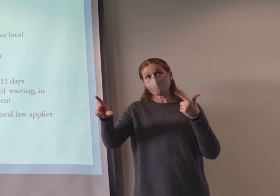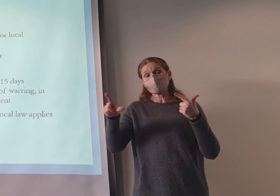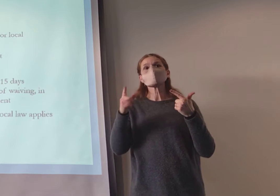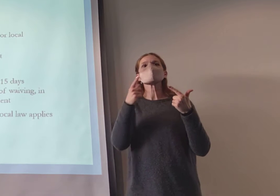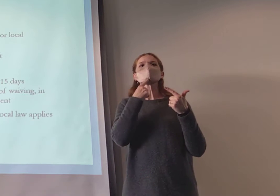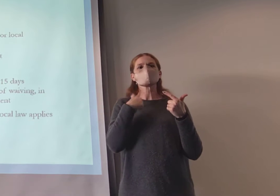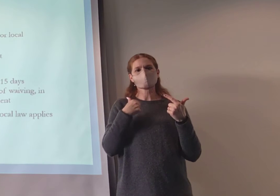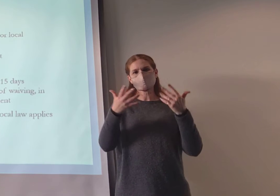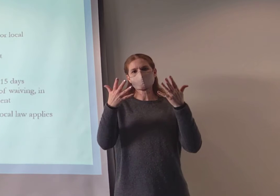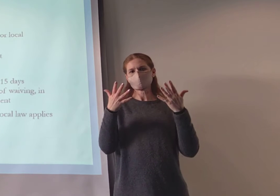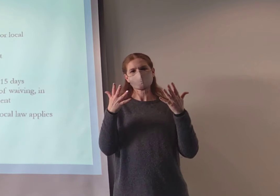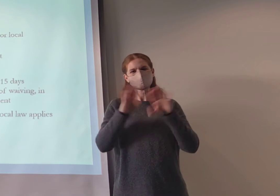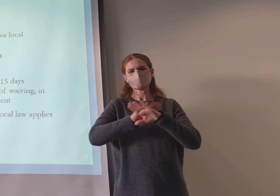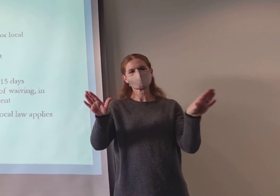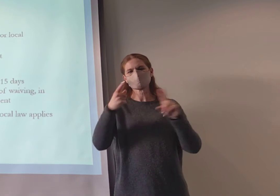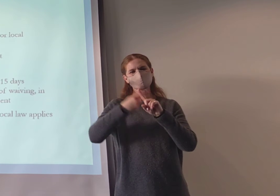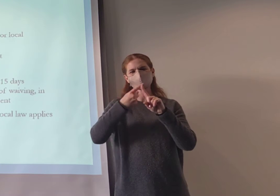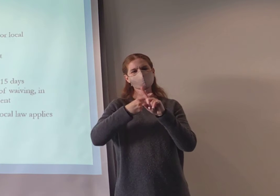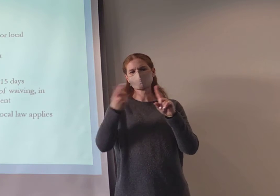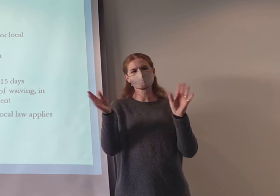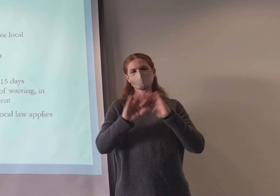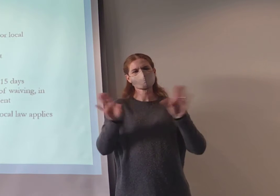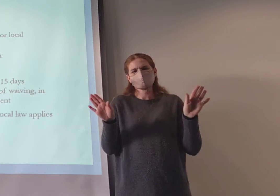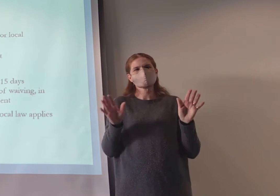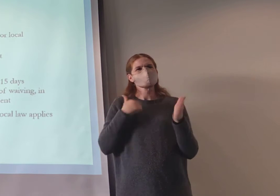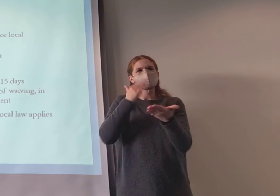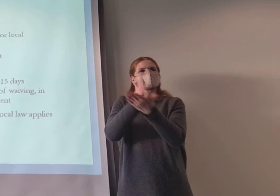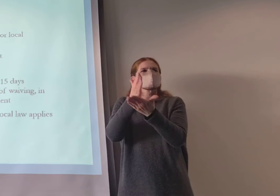Is going to get out of the rental business.